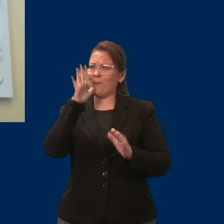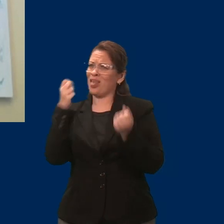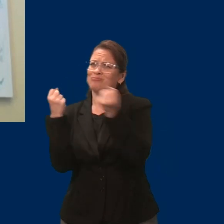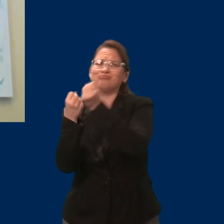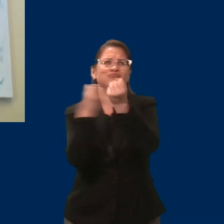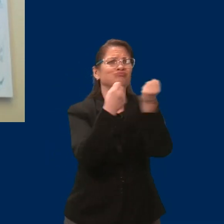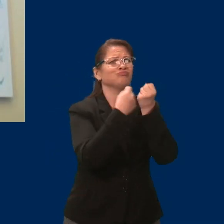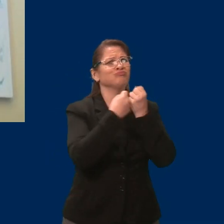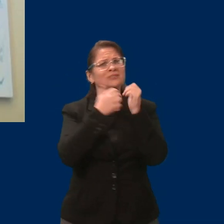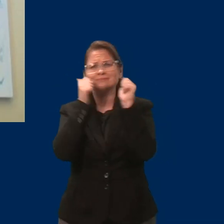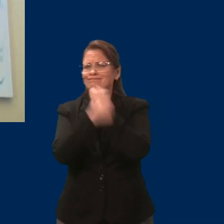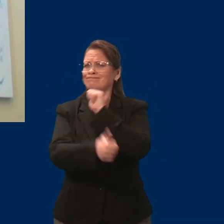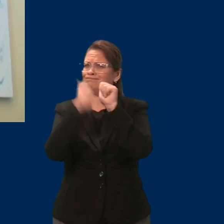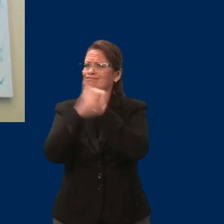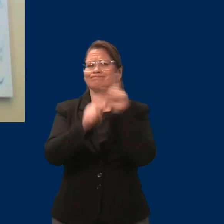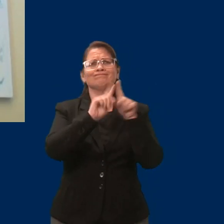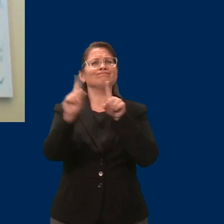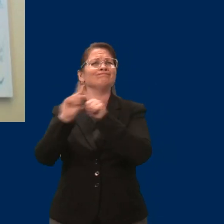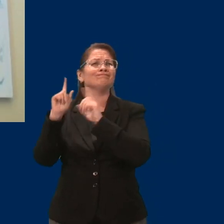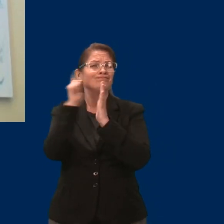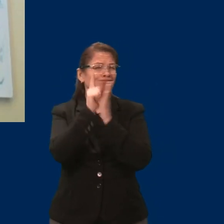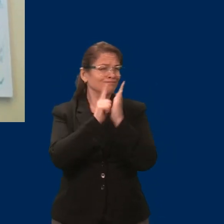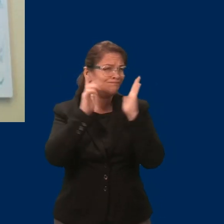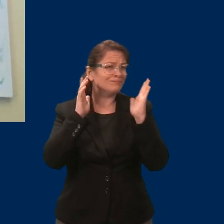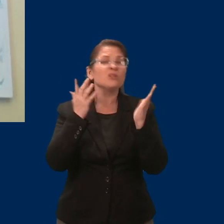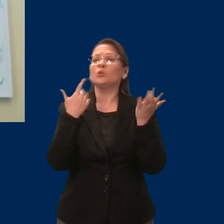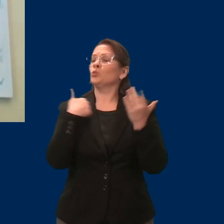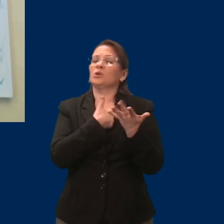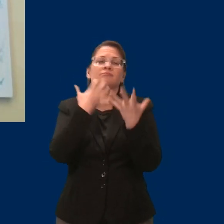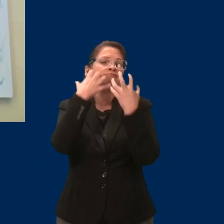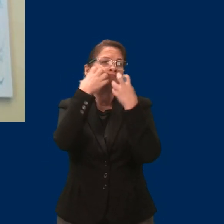I think a lot about Nikki and the council.